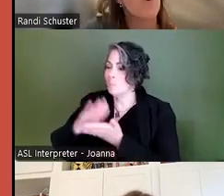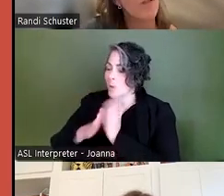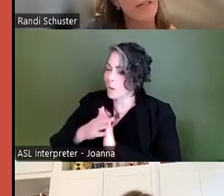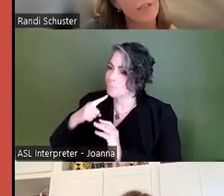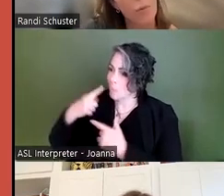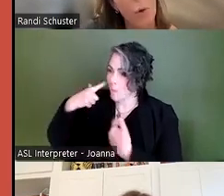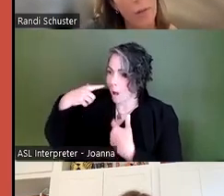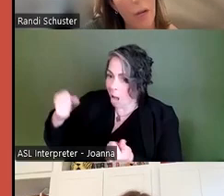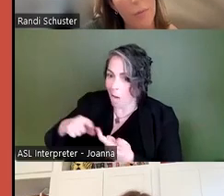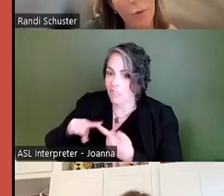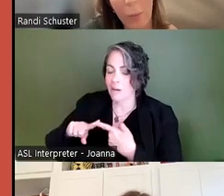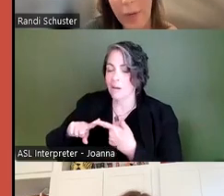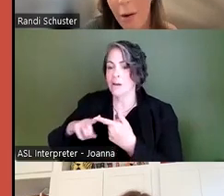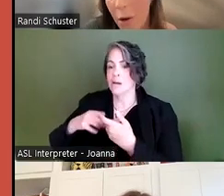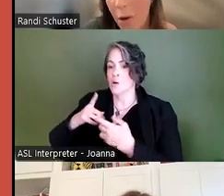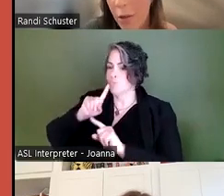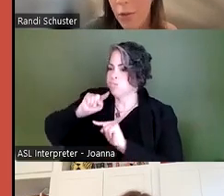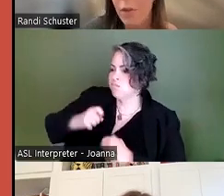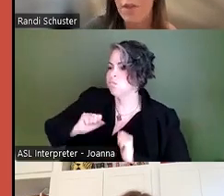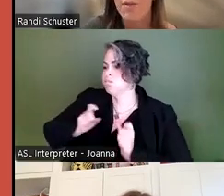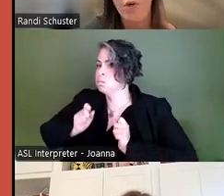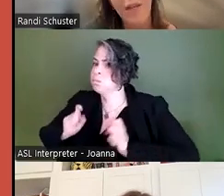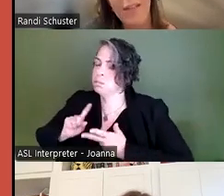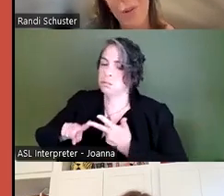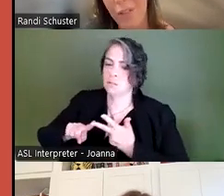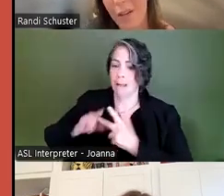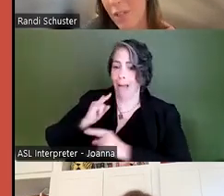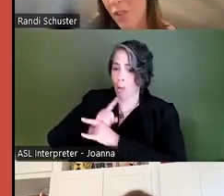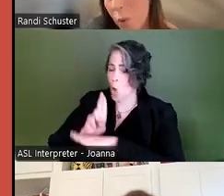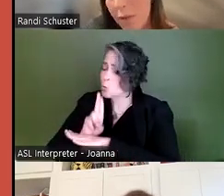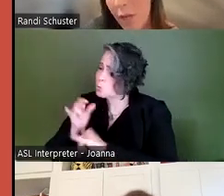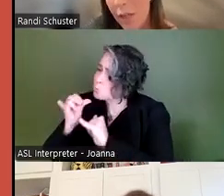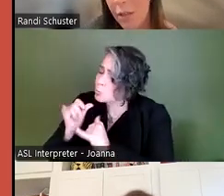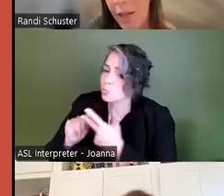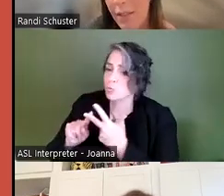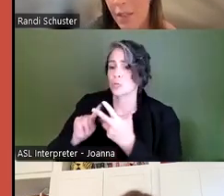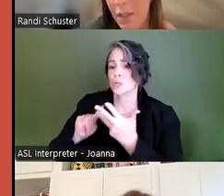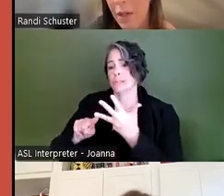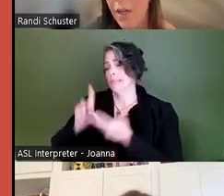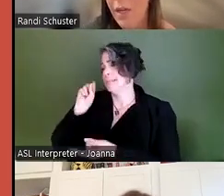more likely to report frequent alcohol use, more likely to have attempted suicide in the last year.